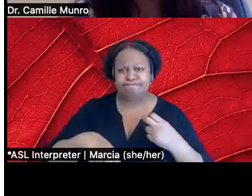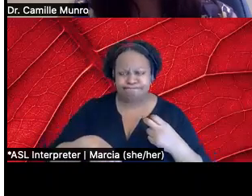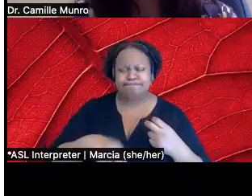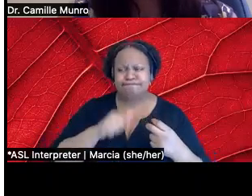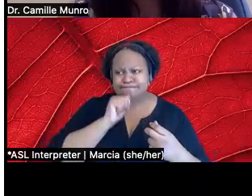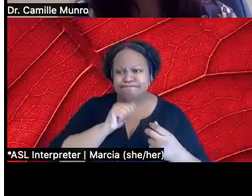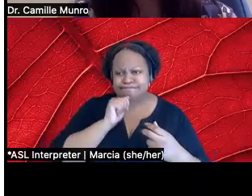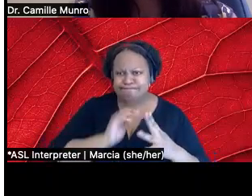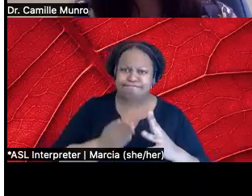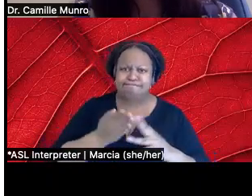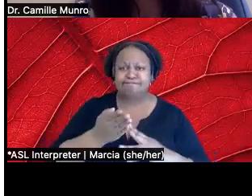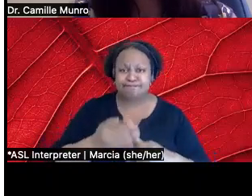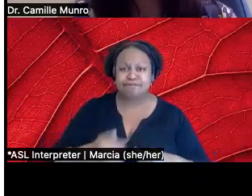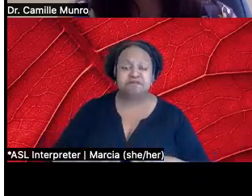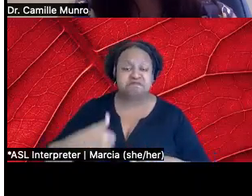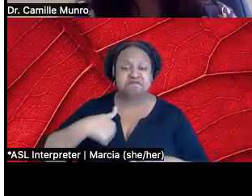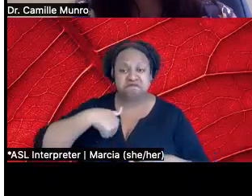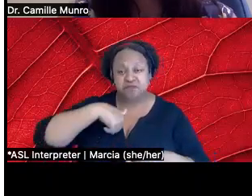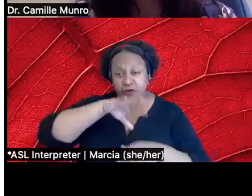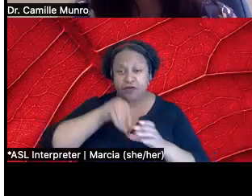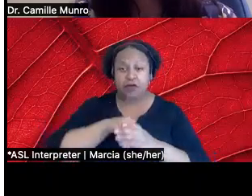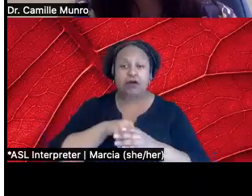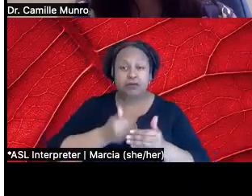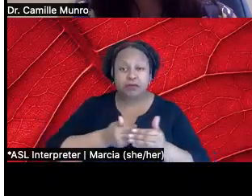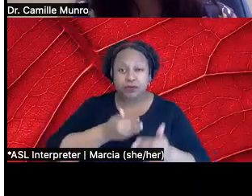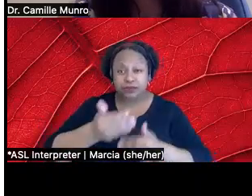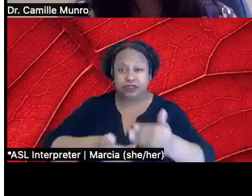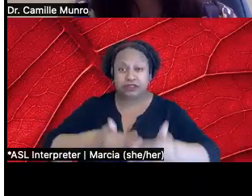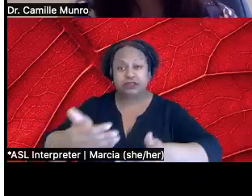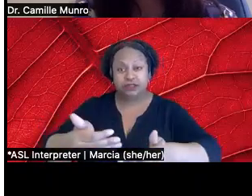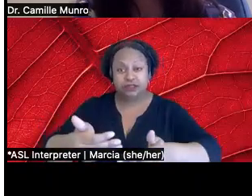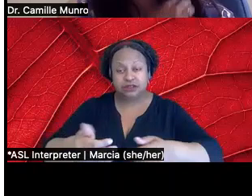I was part of a process with our particular